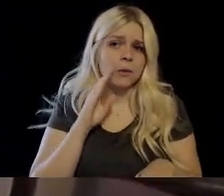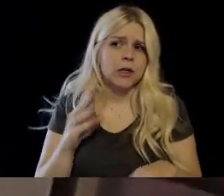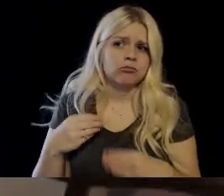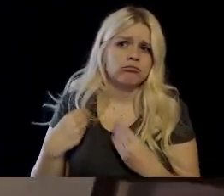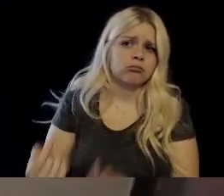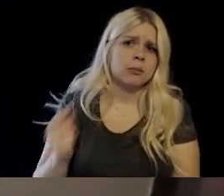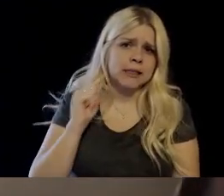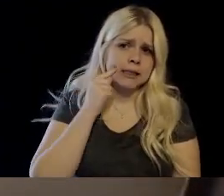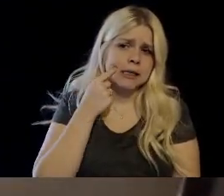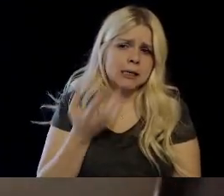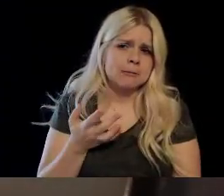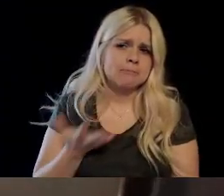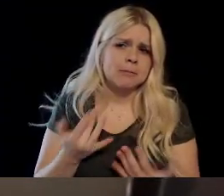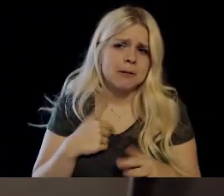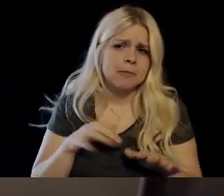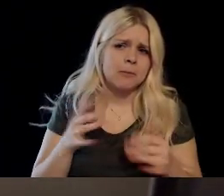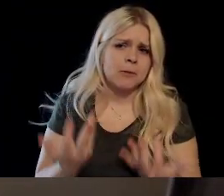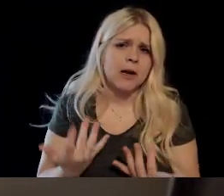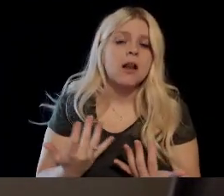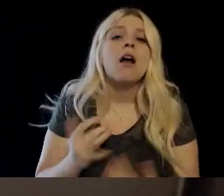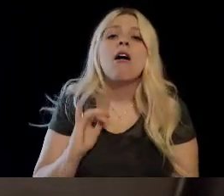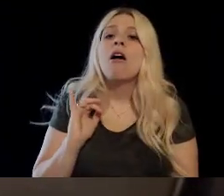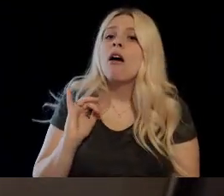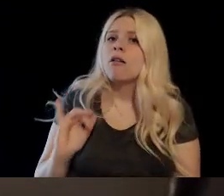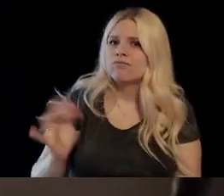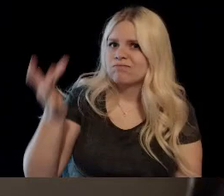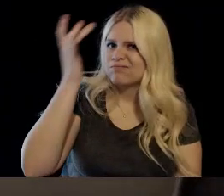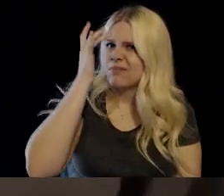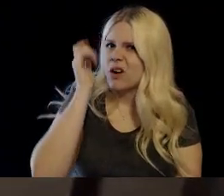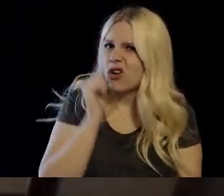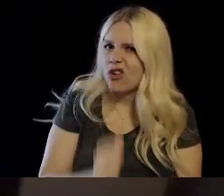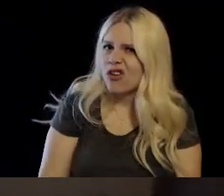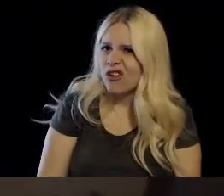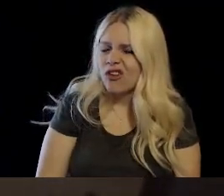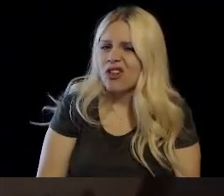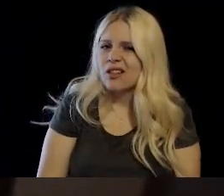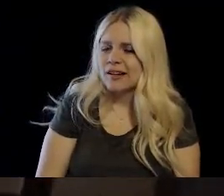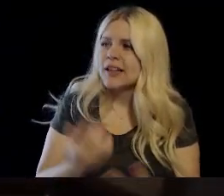Erica: Oh, okay! Make them come to me. Guys, thank you for those.